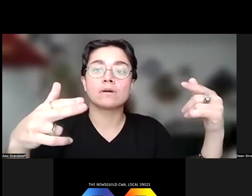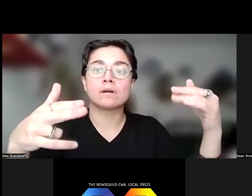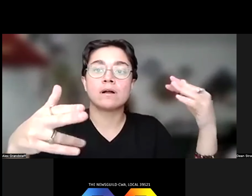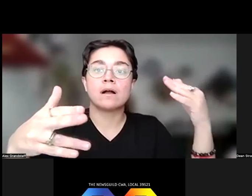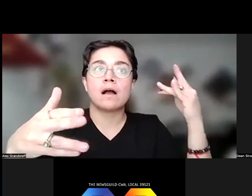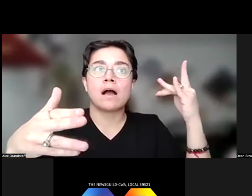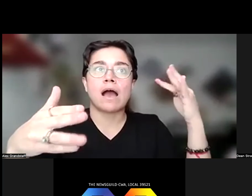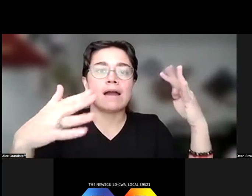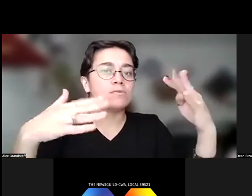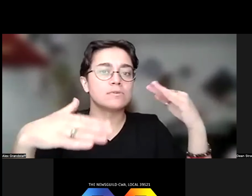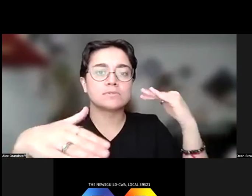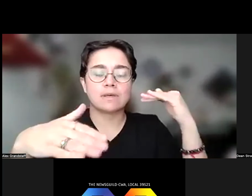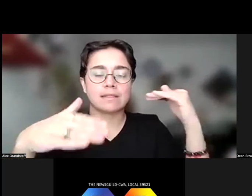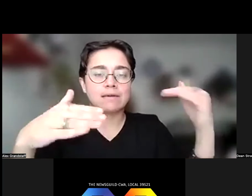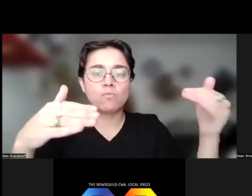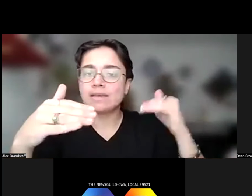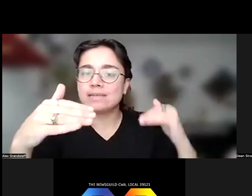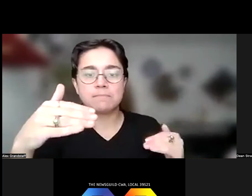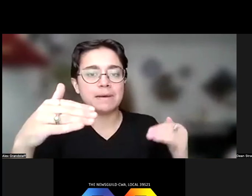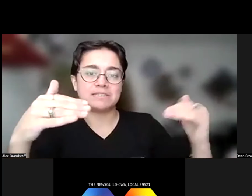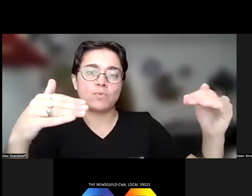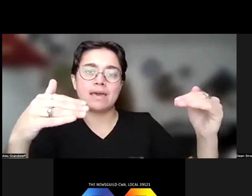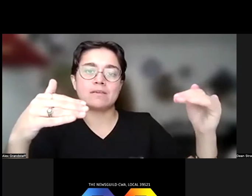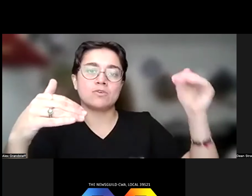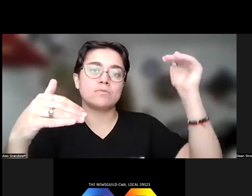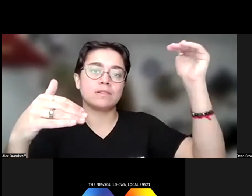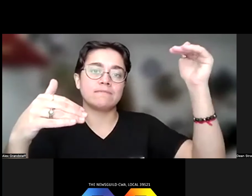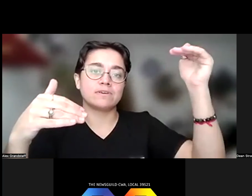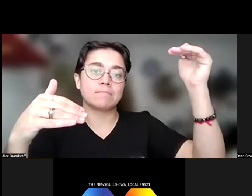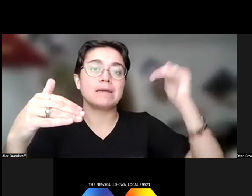services might these people need in terms of home and